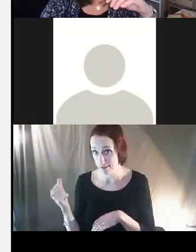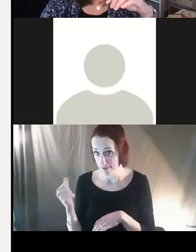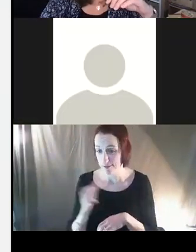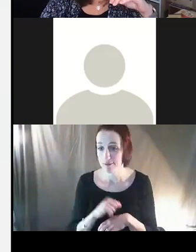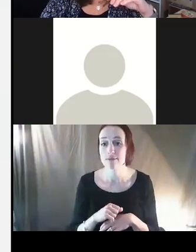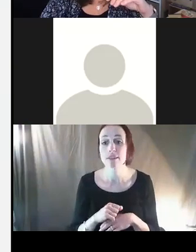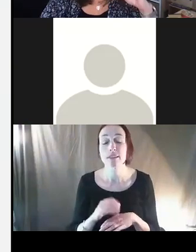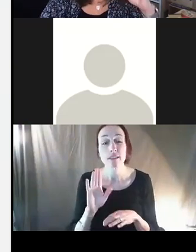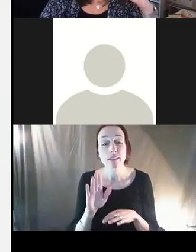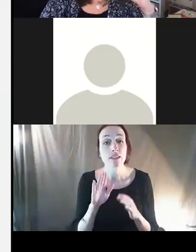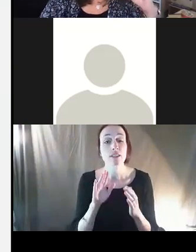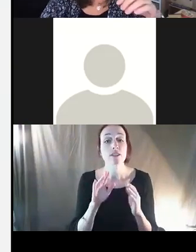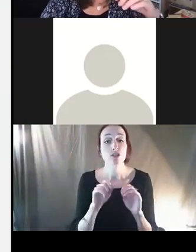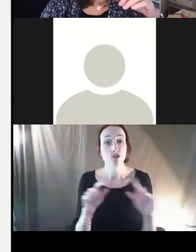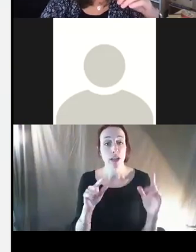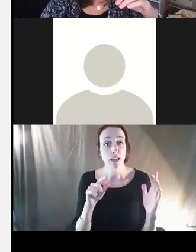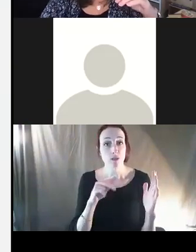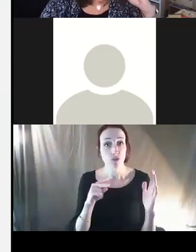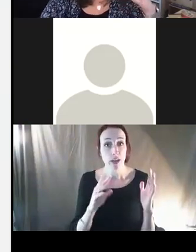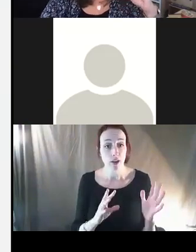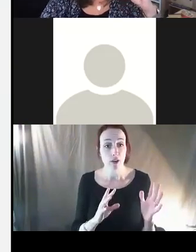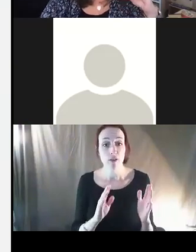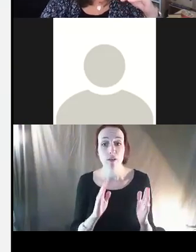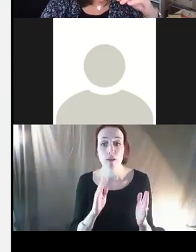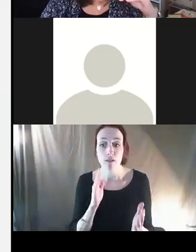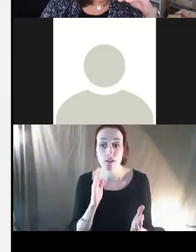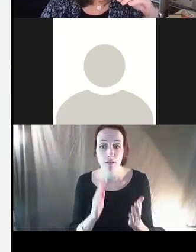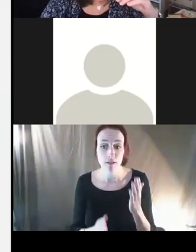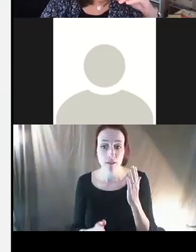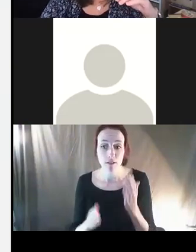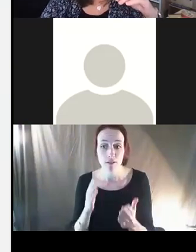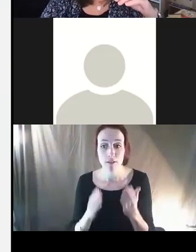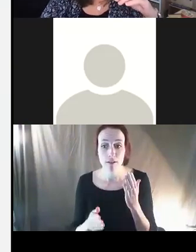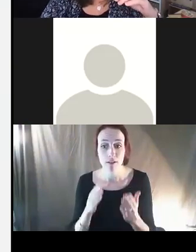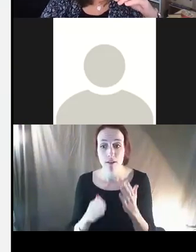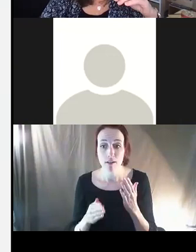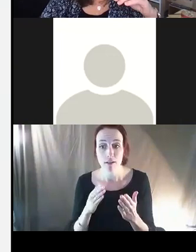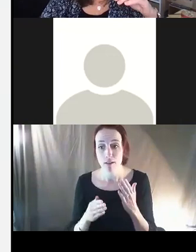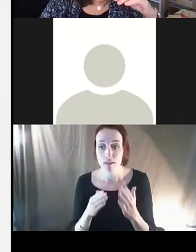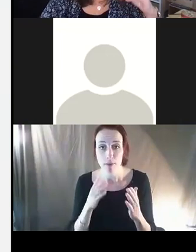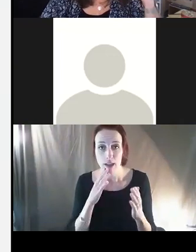lose it if they can't turn that chat off.